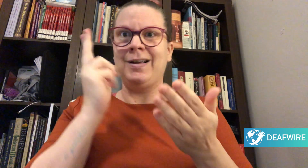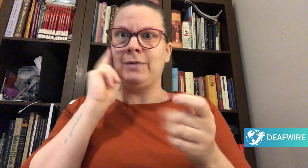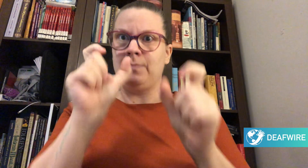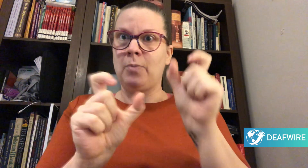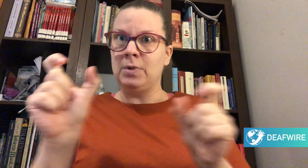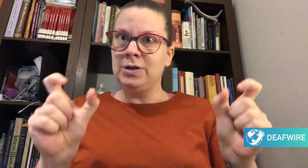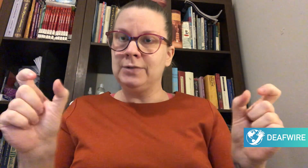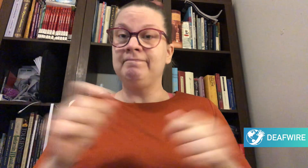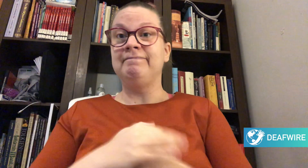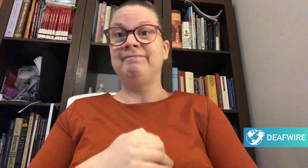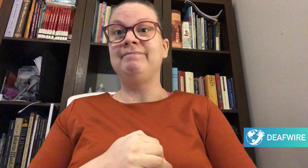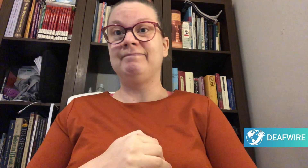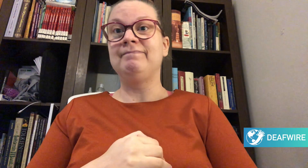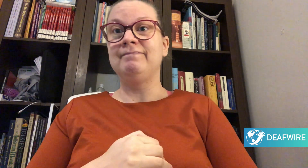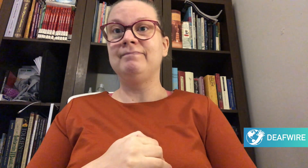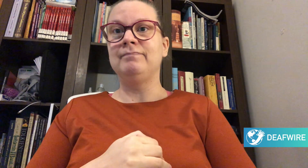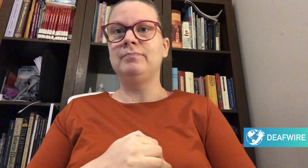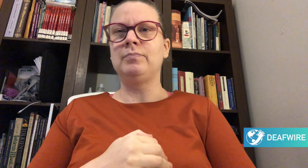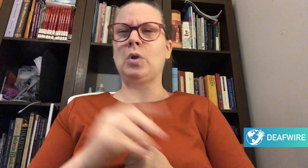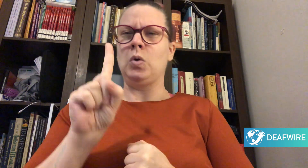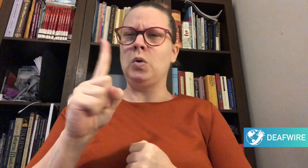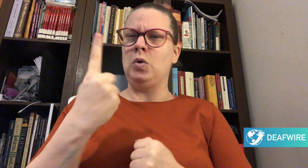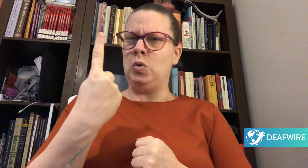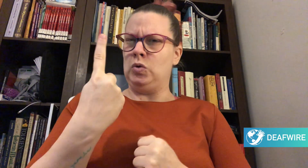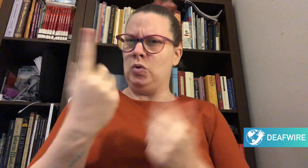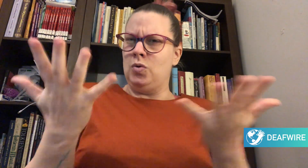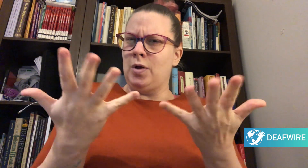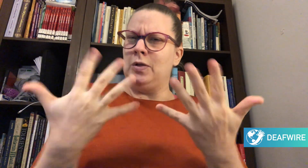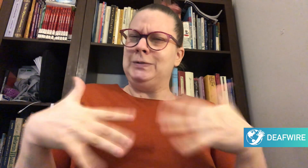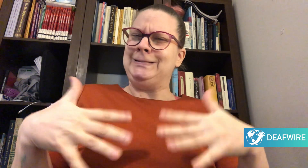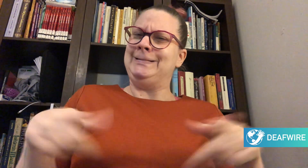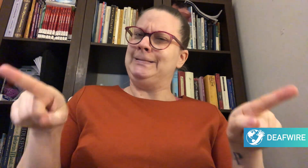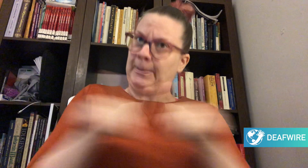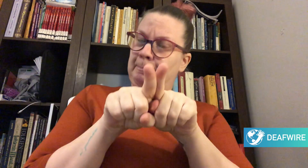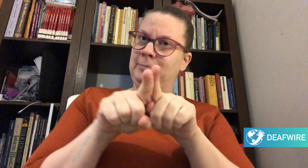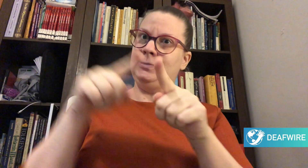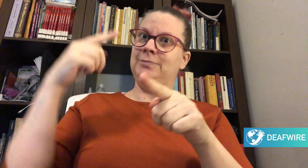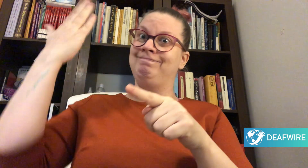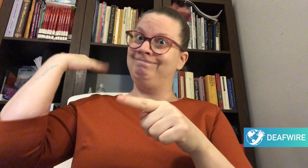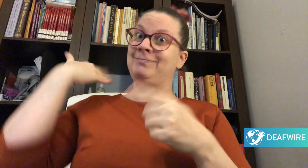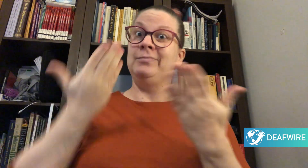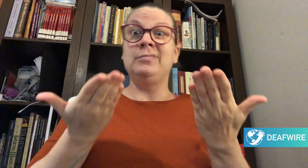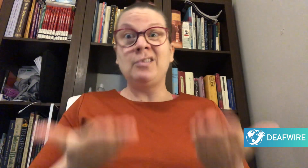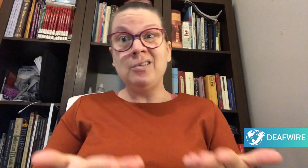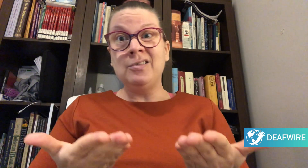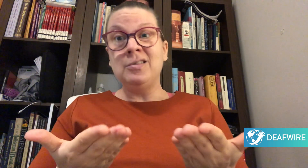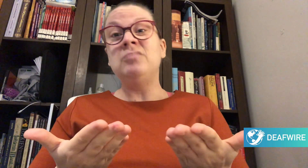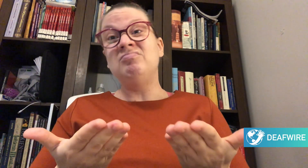the same in the past and today: the Deaf club is a second home